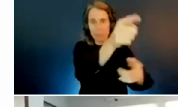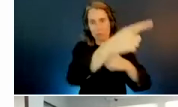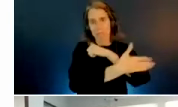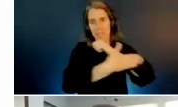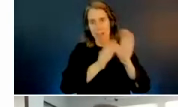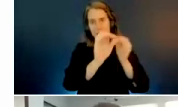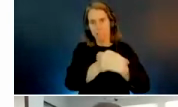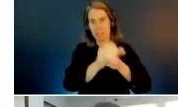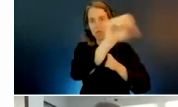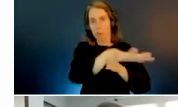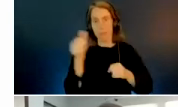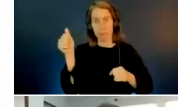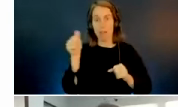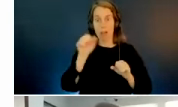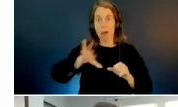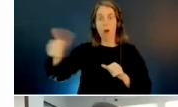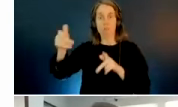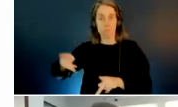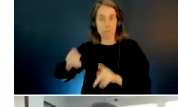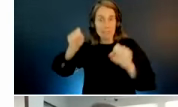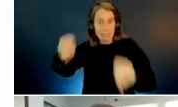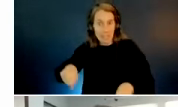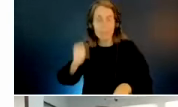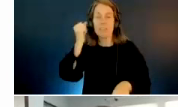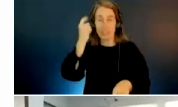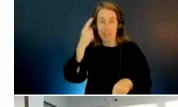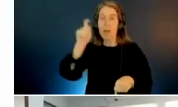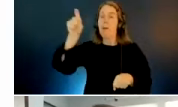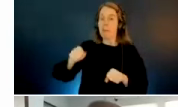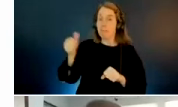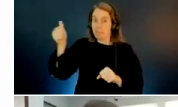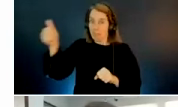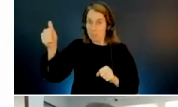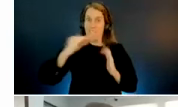election commission's website that same website scvotes.gov um you're just going to go to the